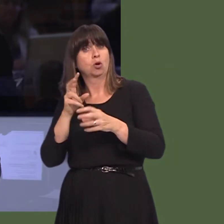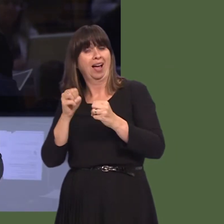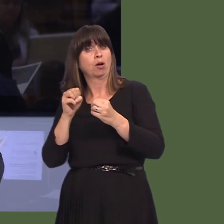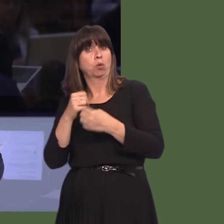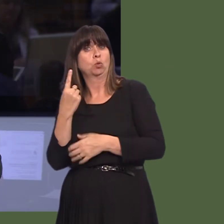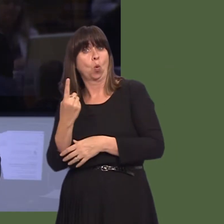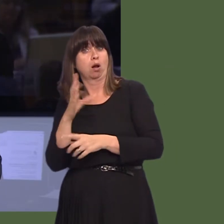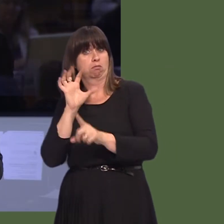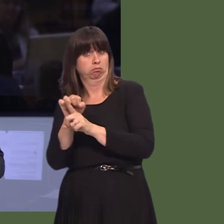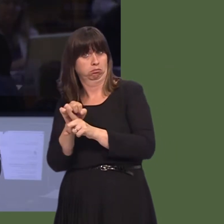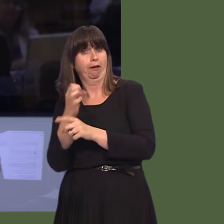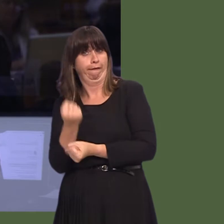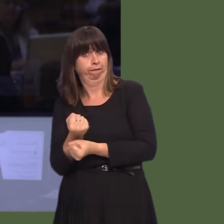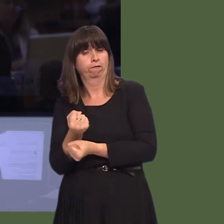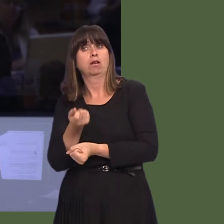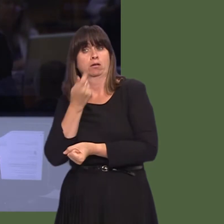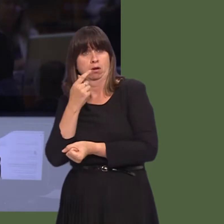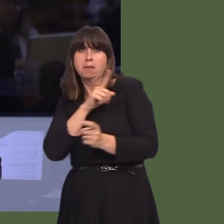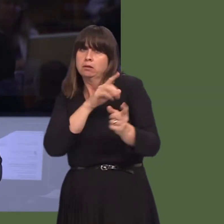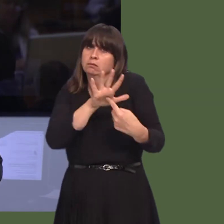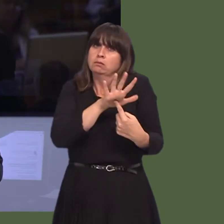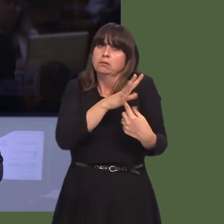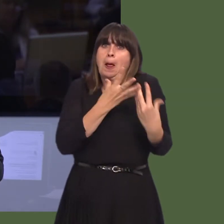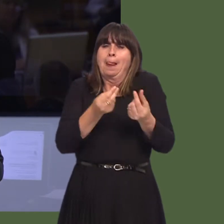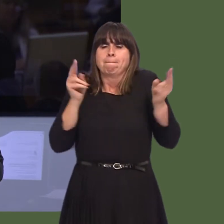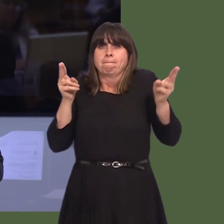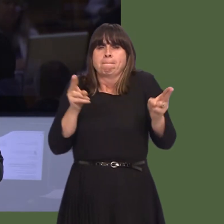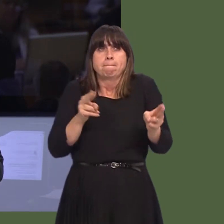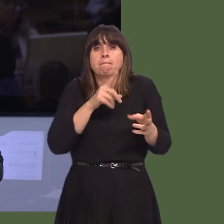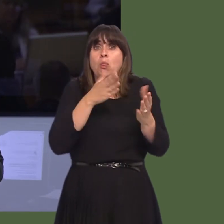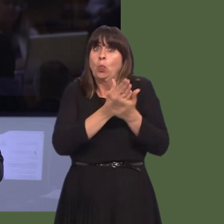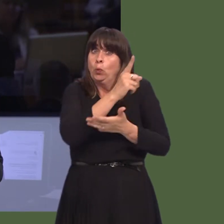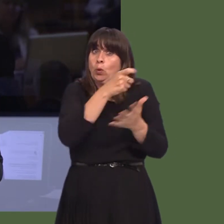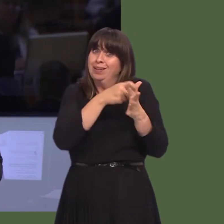How do you therefore respond to their call for provision within Wales of the necessary